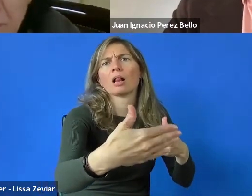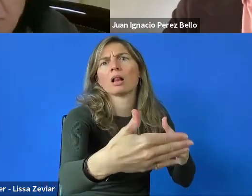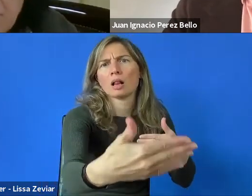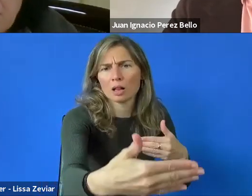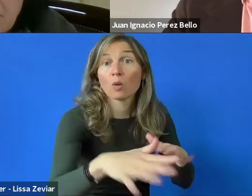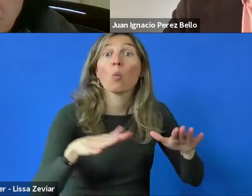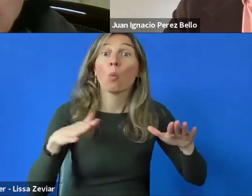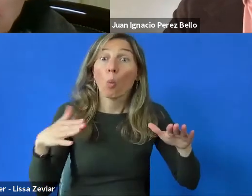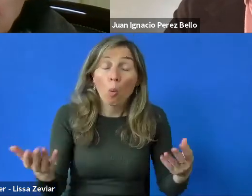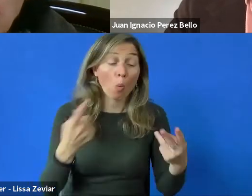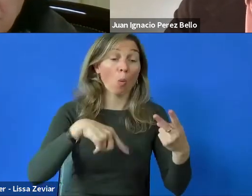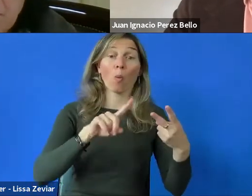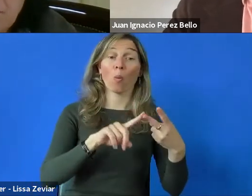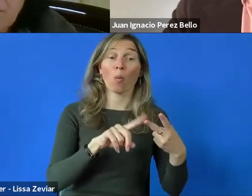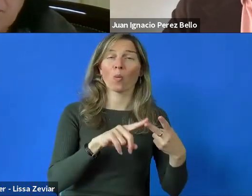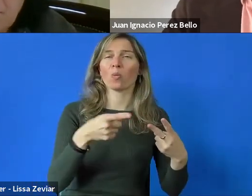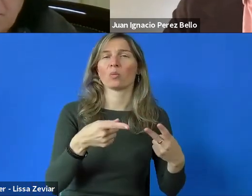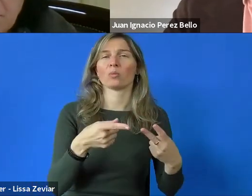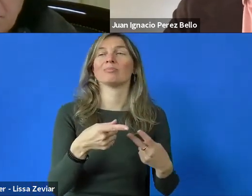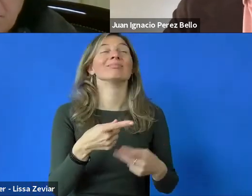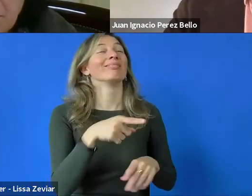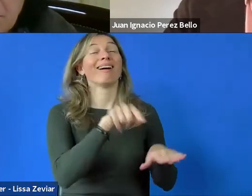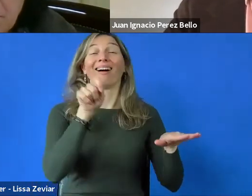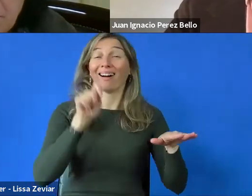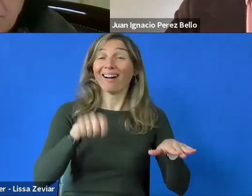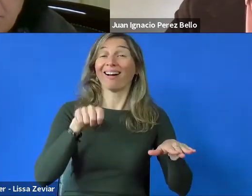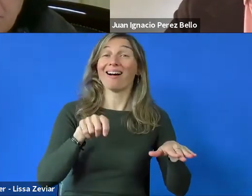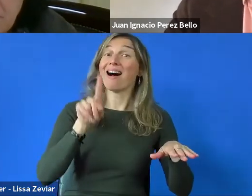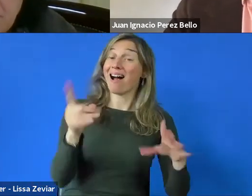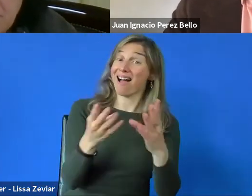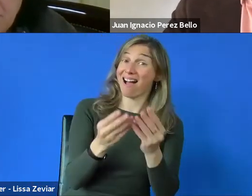no prospect of success is the phrase used by the CRPD committee.